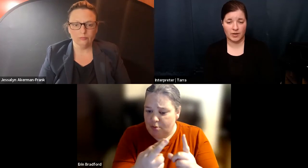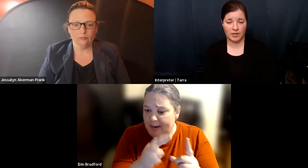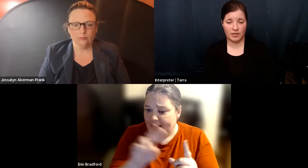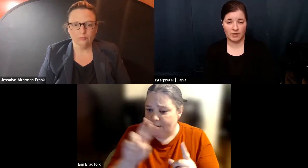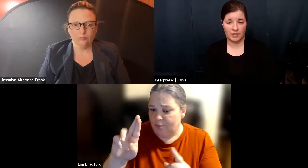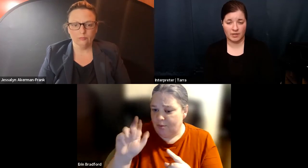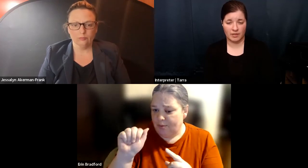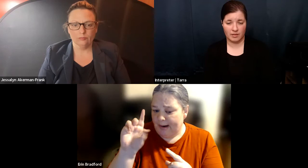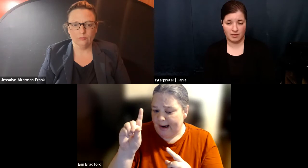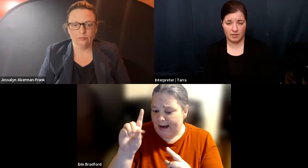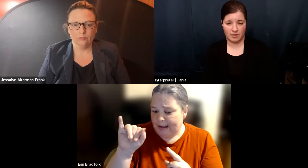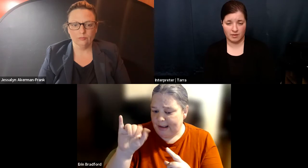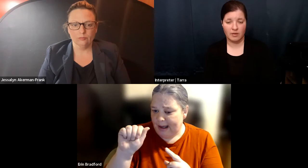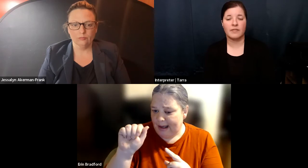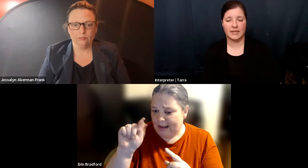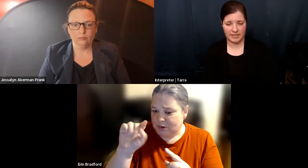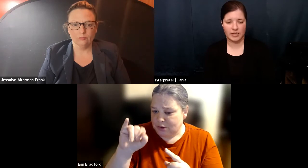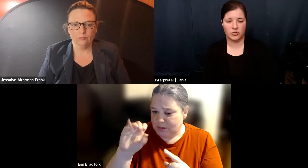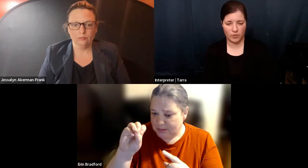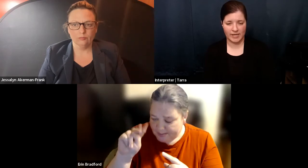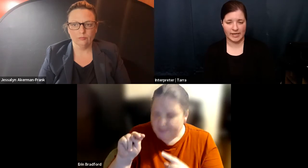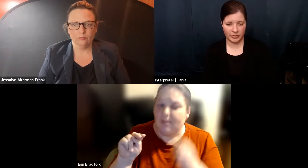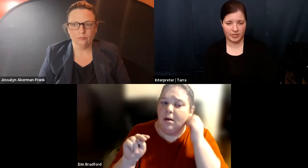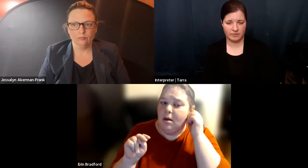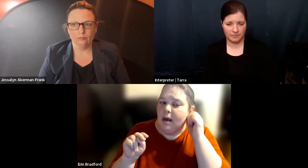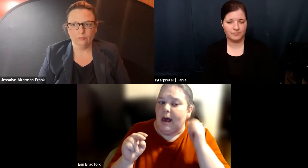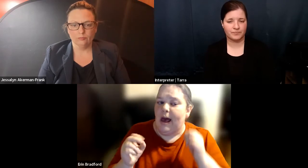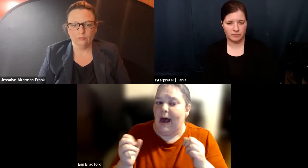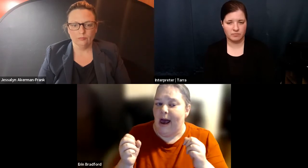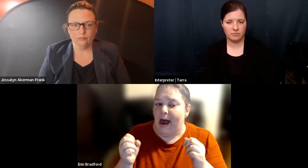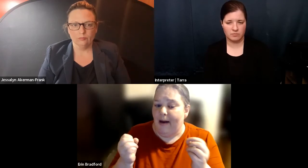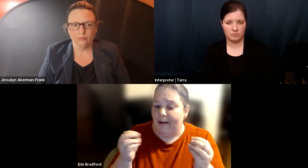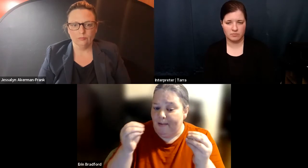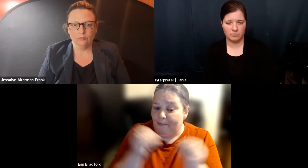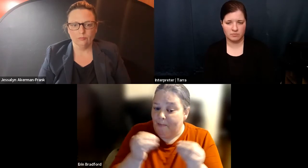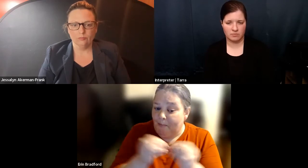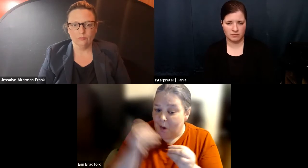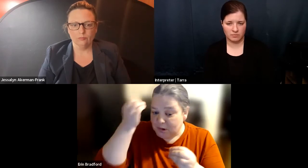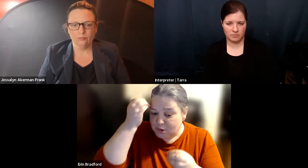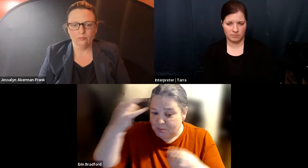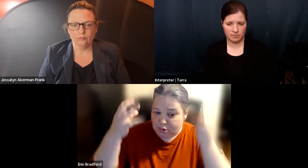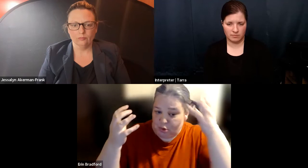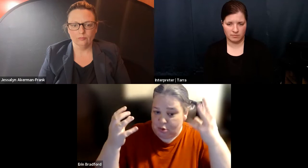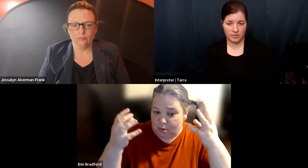So the doctors thought that I had that and, so, I had more brain tumors and more surgeries.